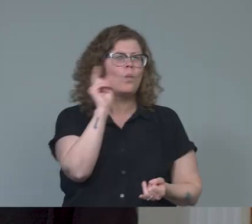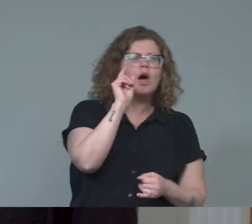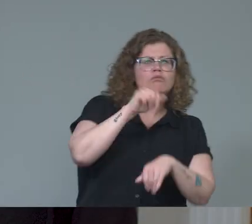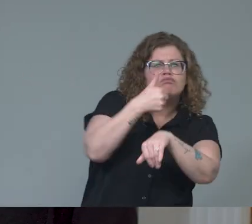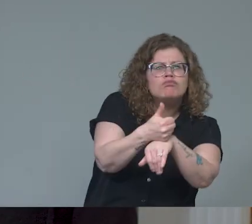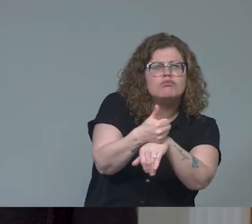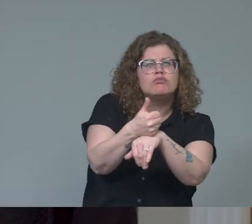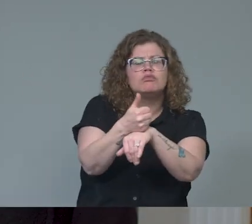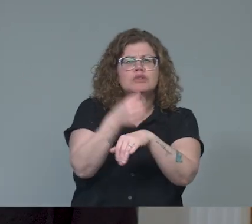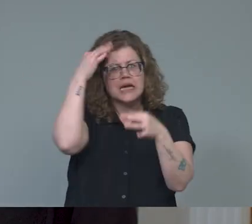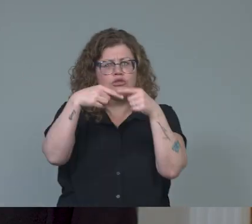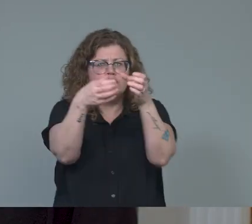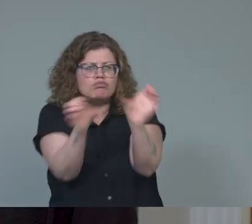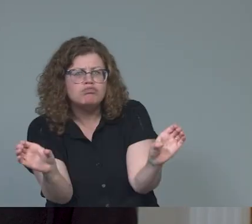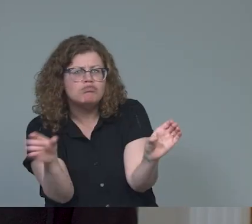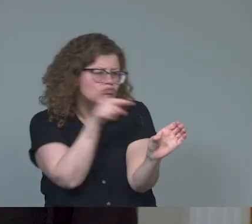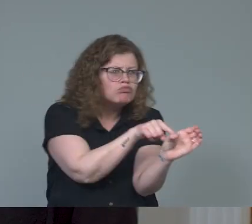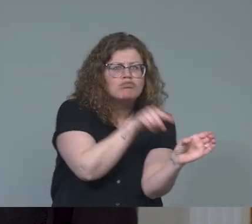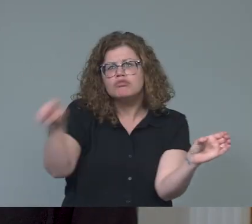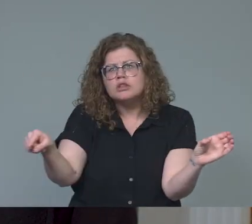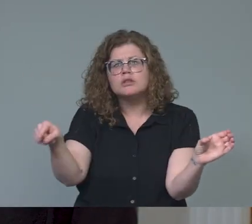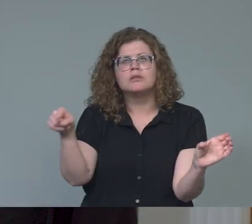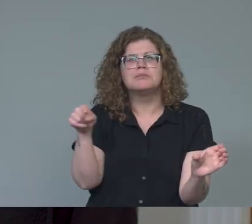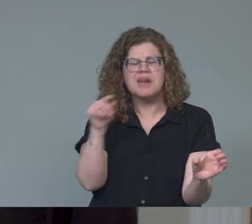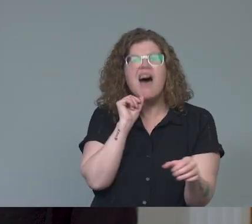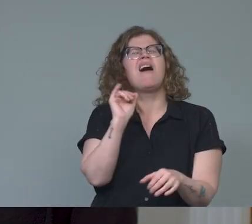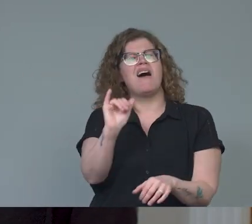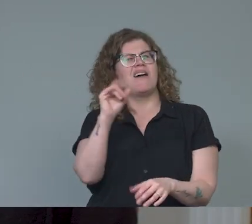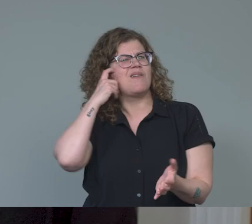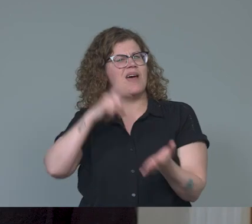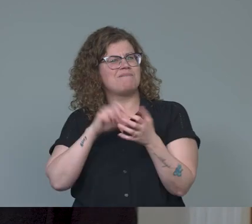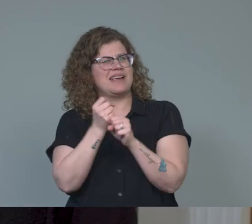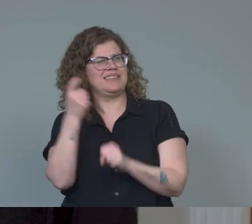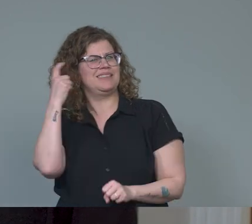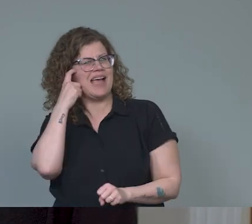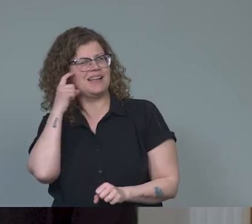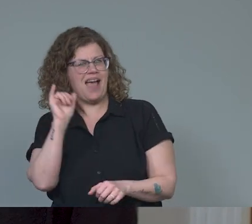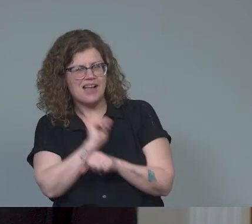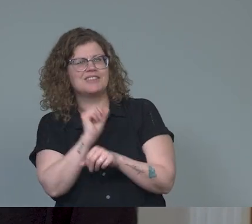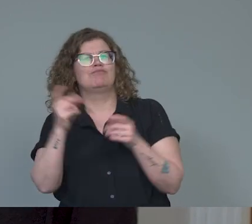bring ideas from just sort of a place where you'd spit them out to where they actually might make sense, not just